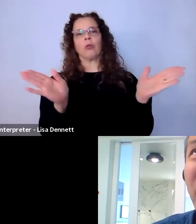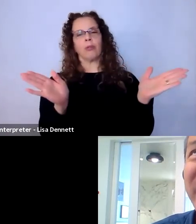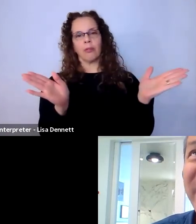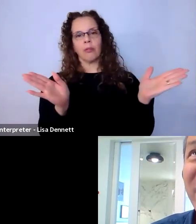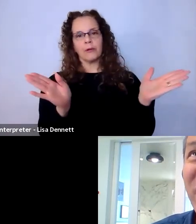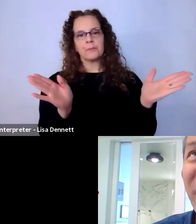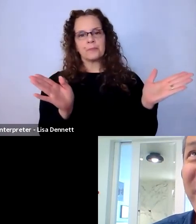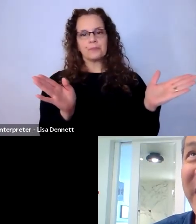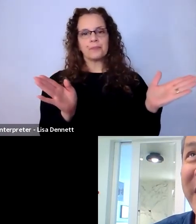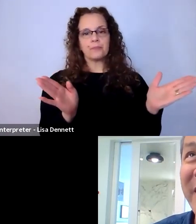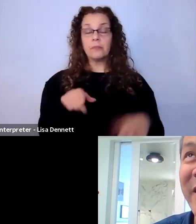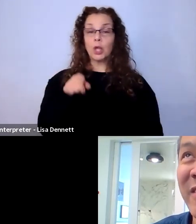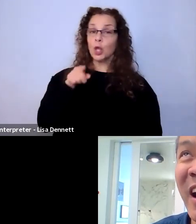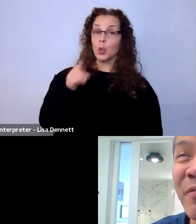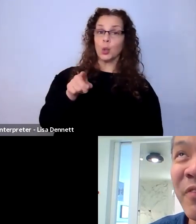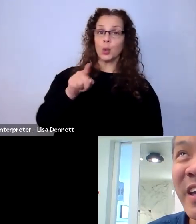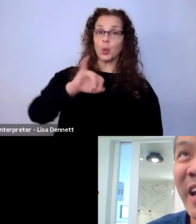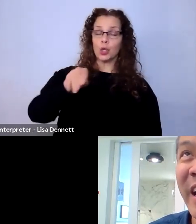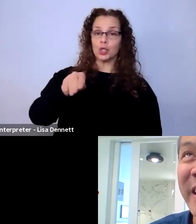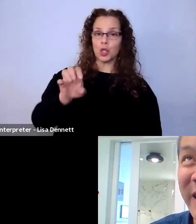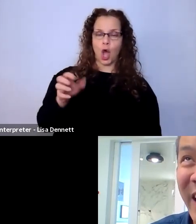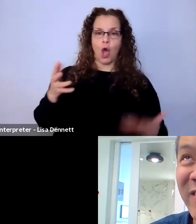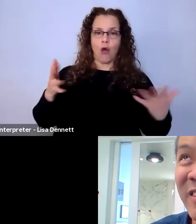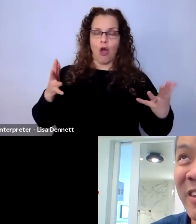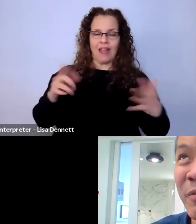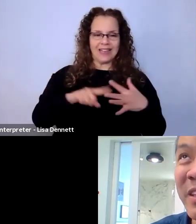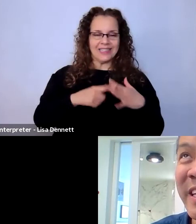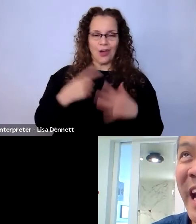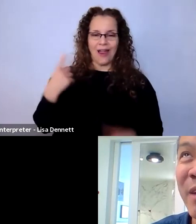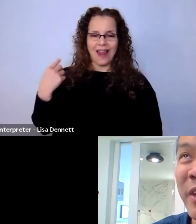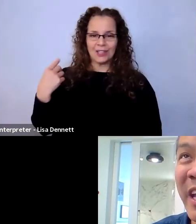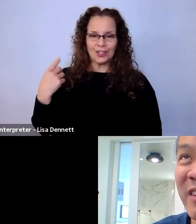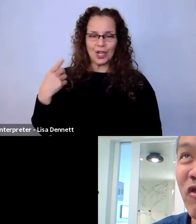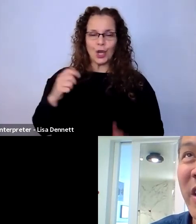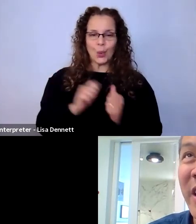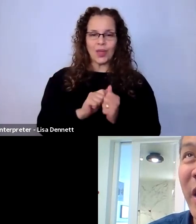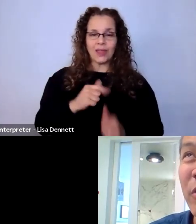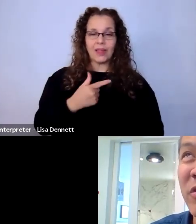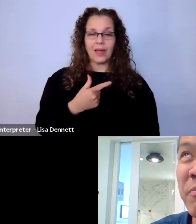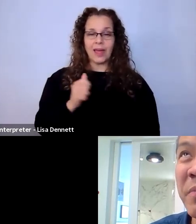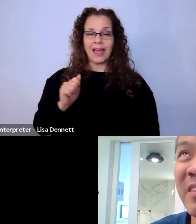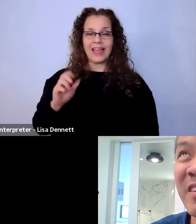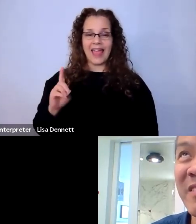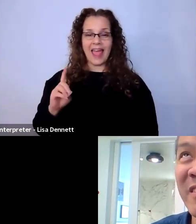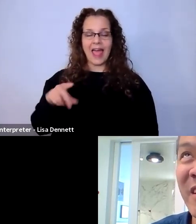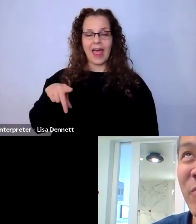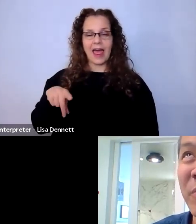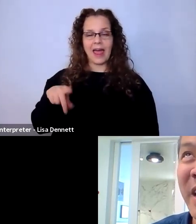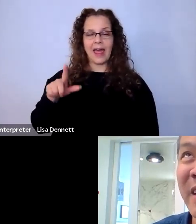ready, Joe kind of kick things off. Last year, with the gap pledge, but which was amazingly successful we had Facebook